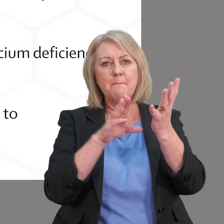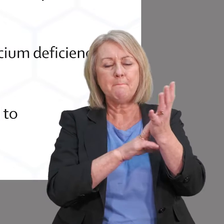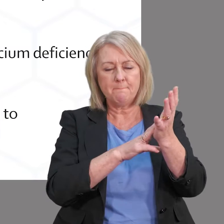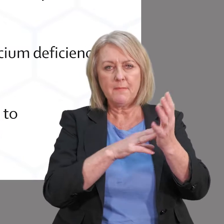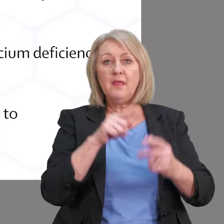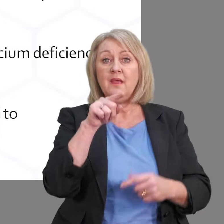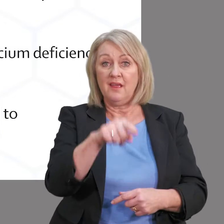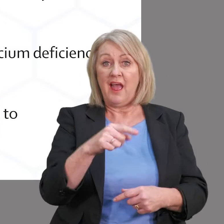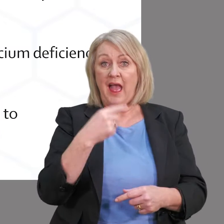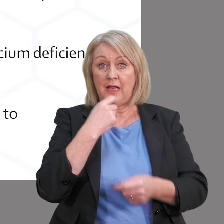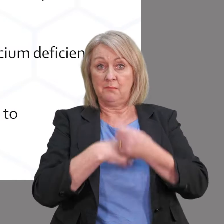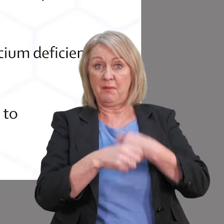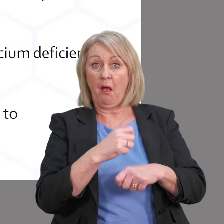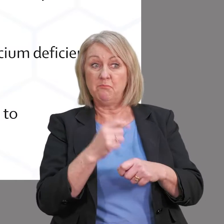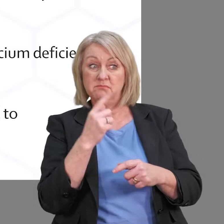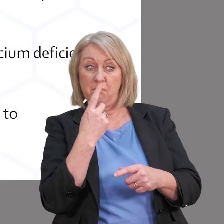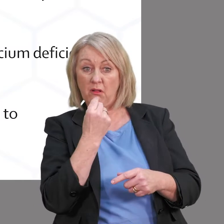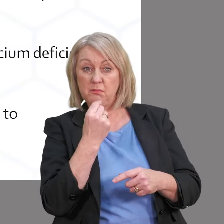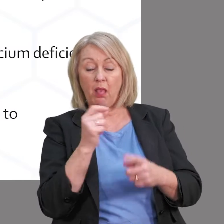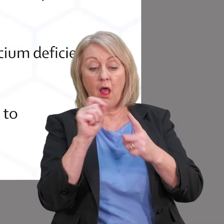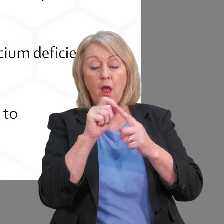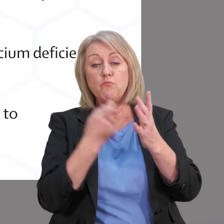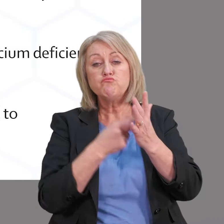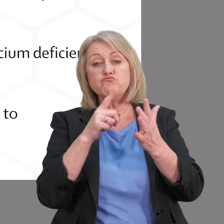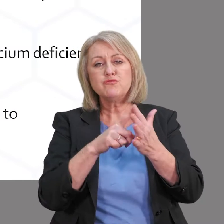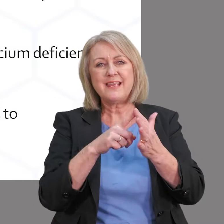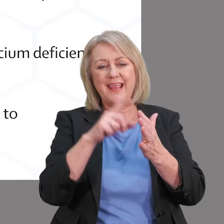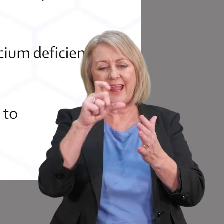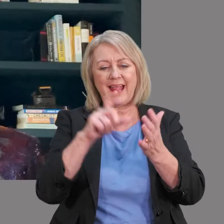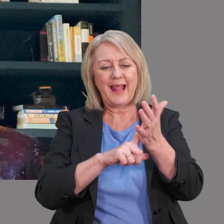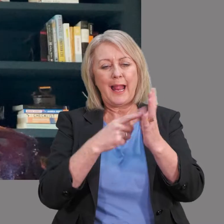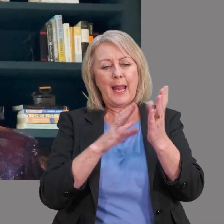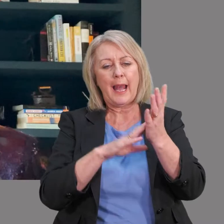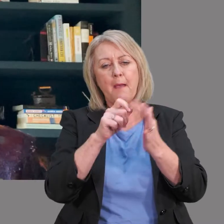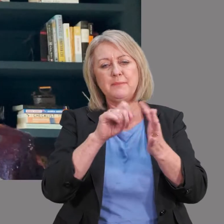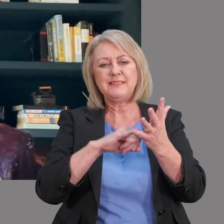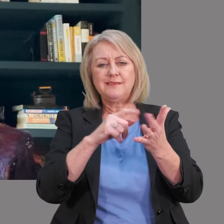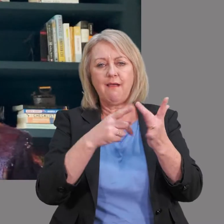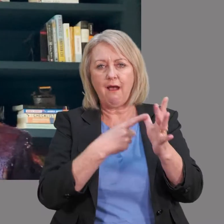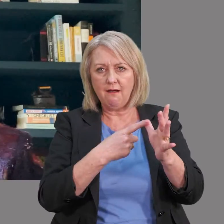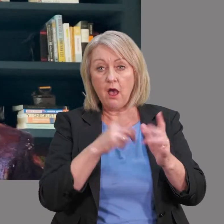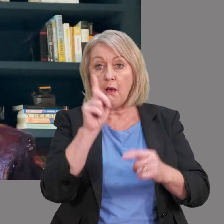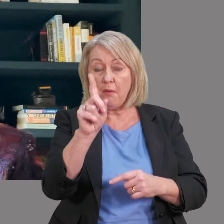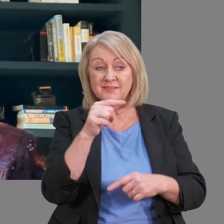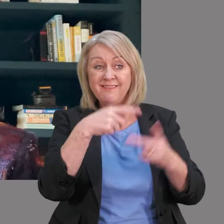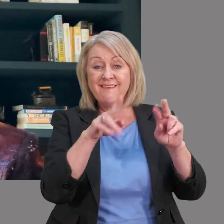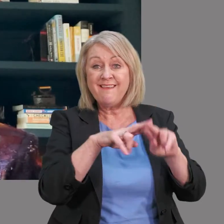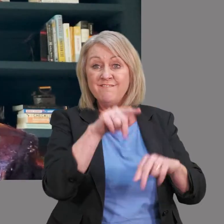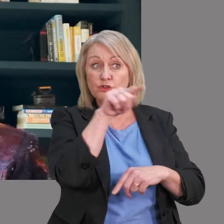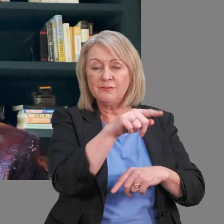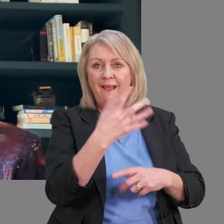which predisposes her to preeclampsia. Now, if she does have access to good antenatal care,